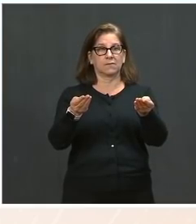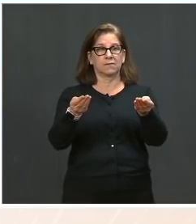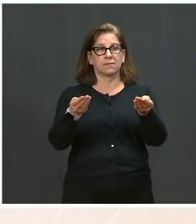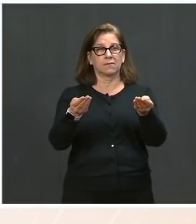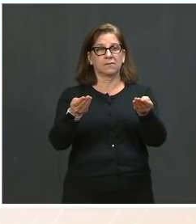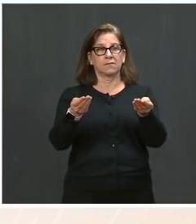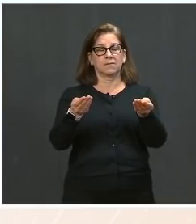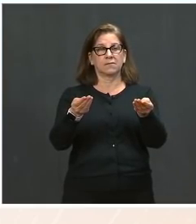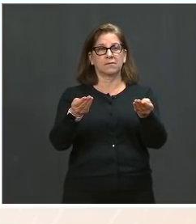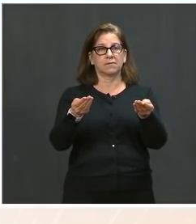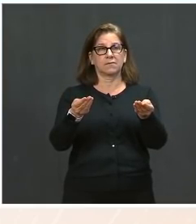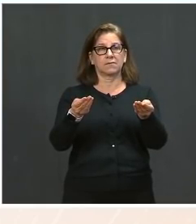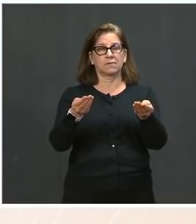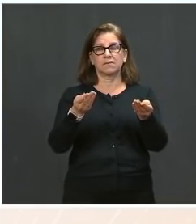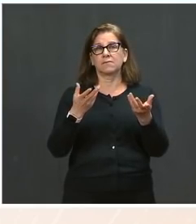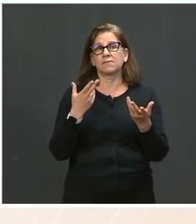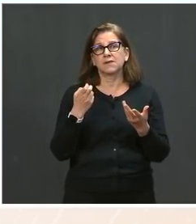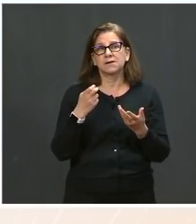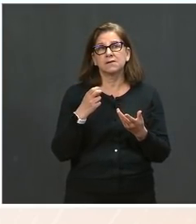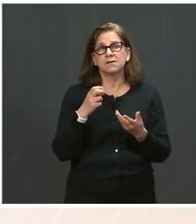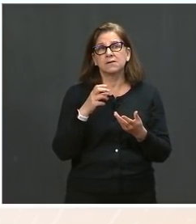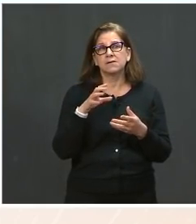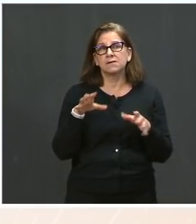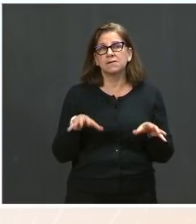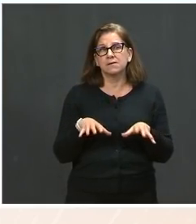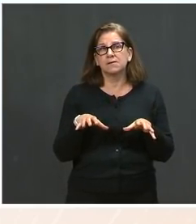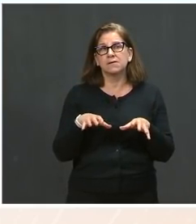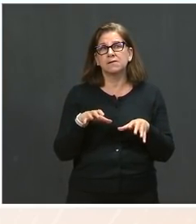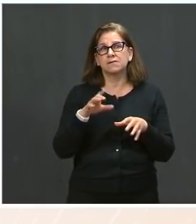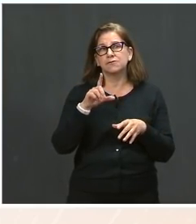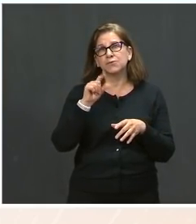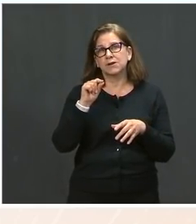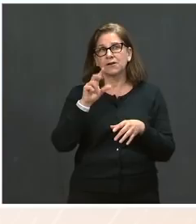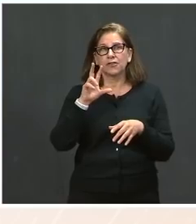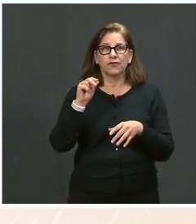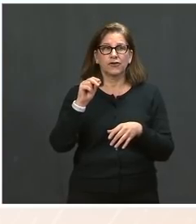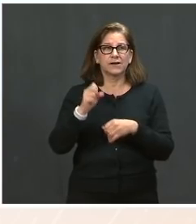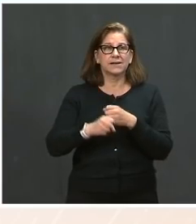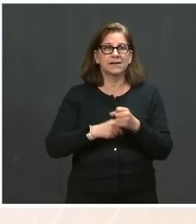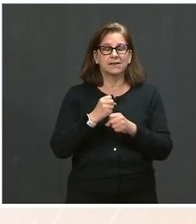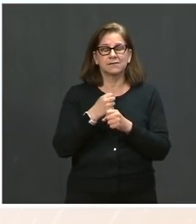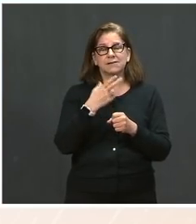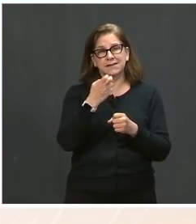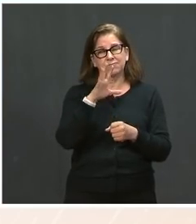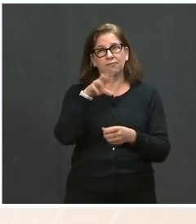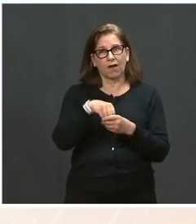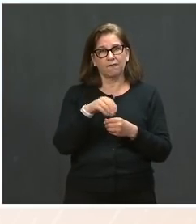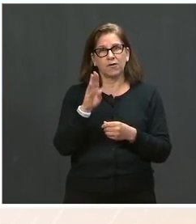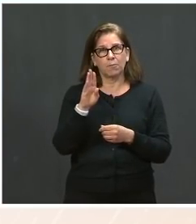He helped pass the Brady Bill. He helped get a -- get a -- ban assault weapons back in the '90s.